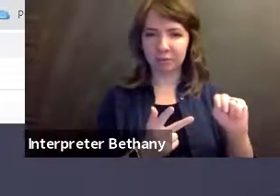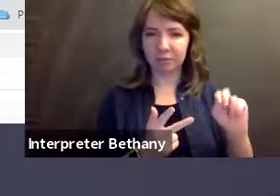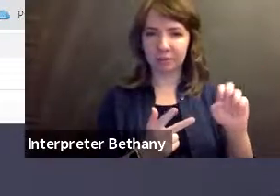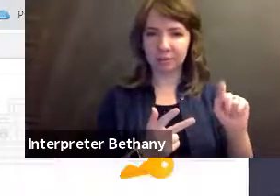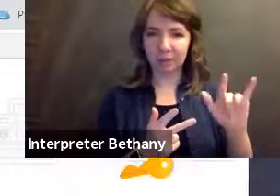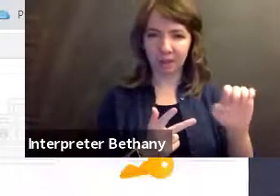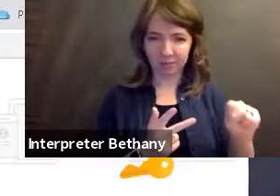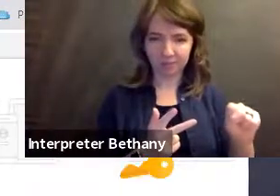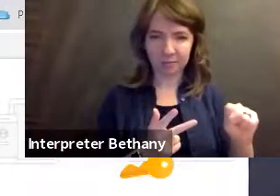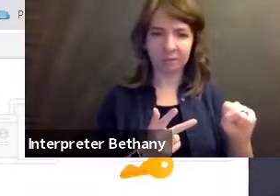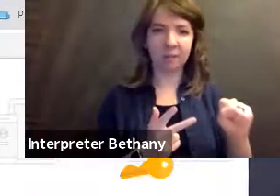Oh, we did. Okay.